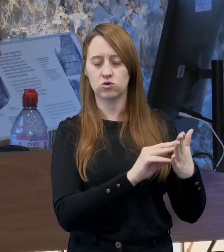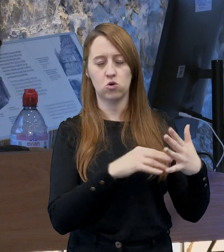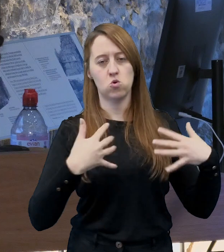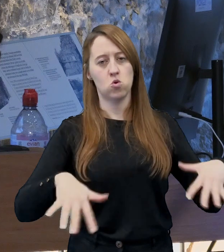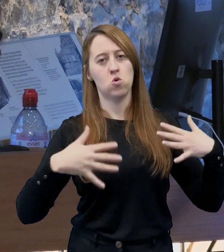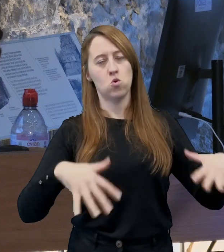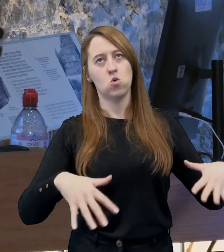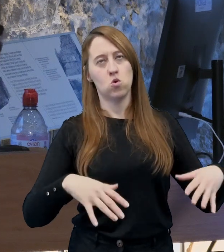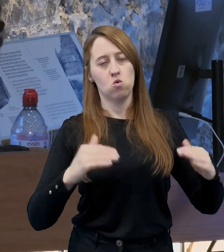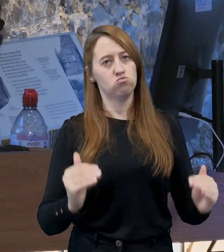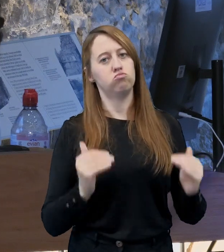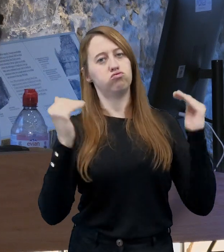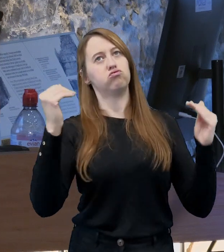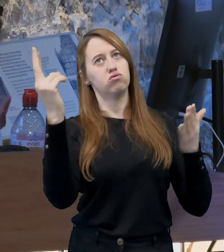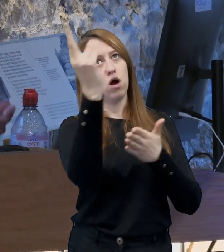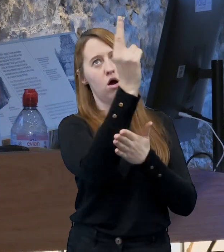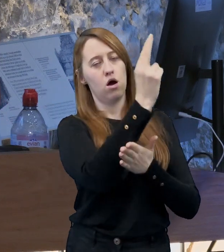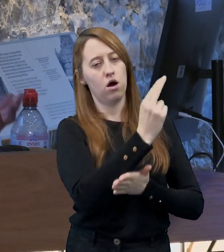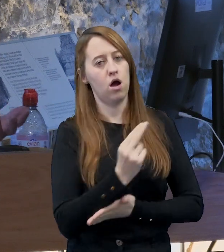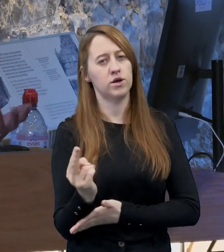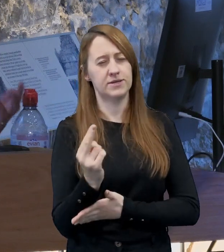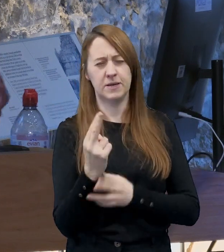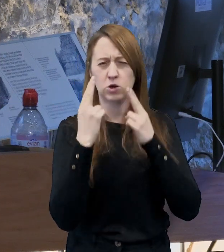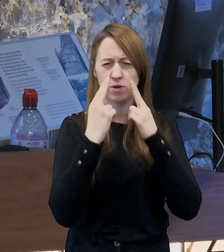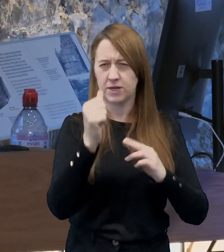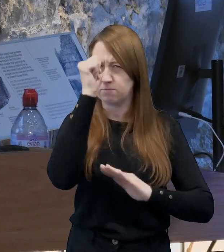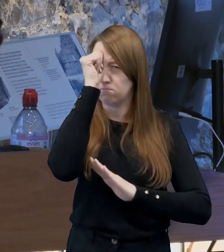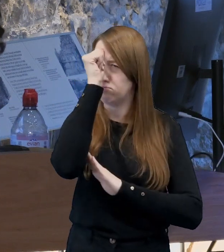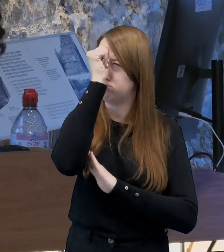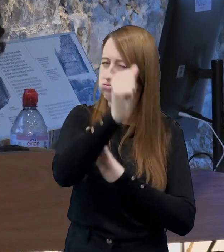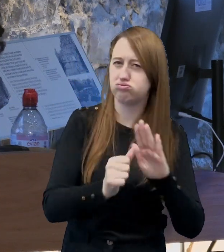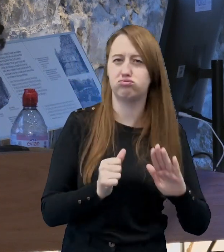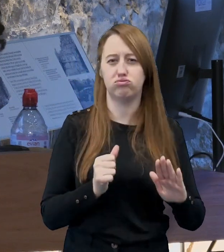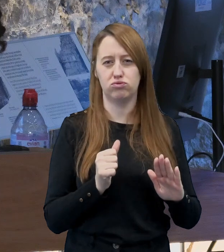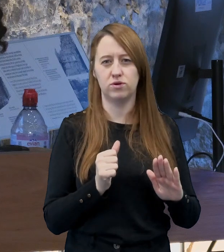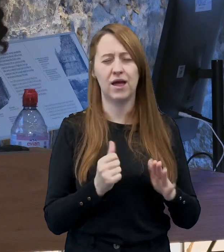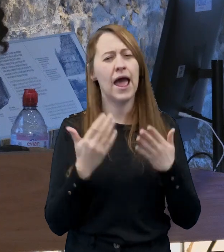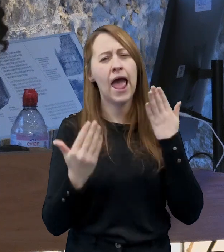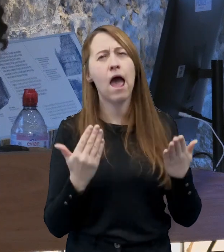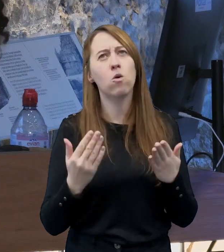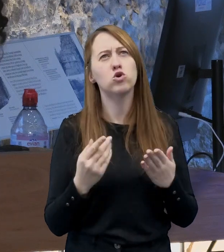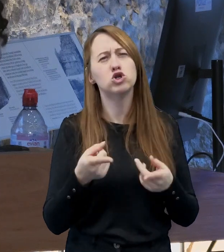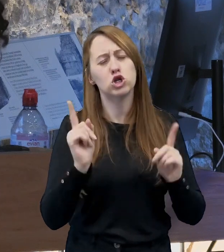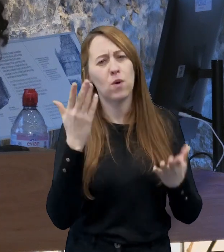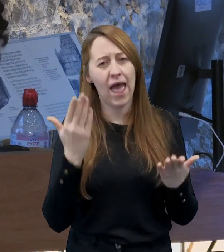to sort of help you understand how he would have done it, I've borrowed a video from the Victoria and Albert YouTube